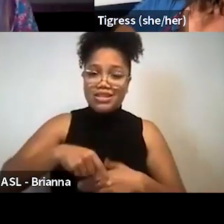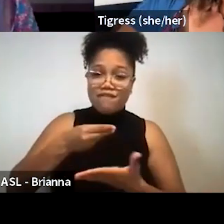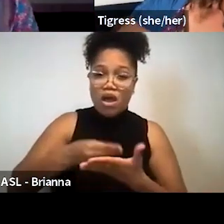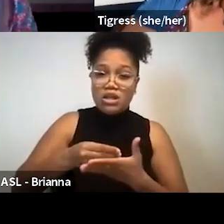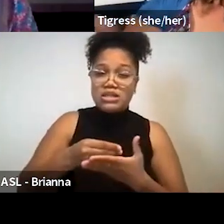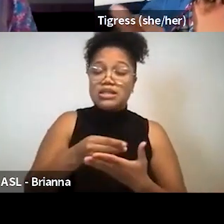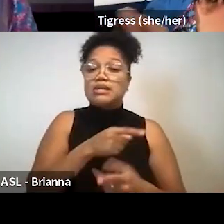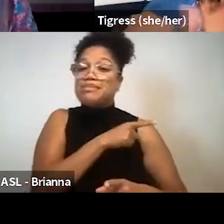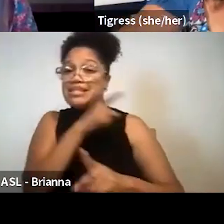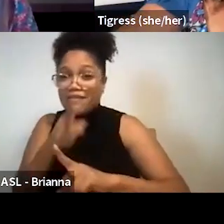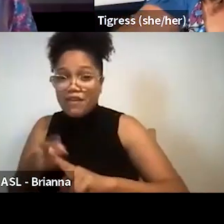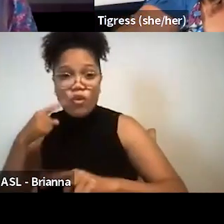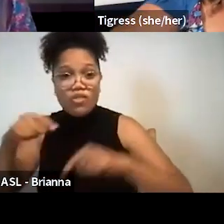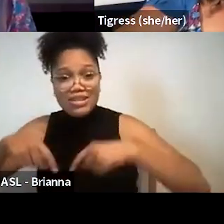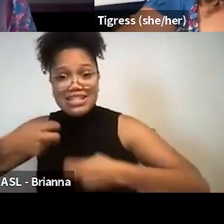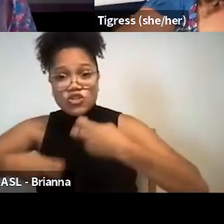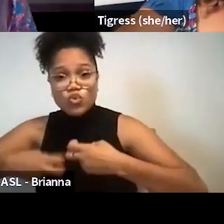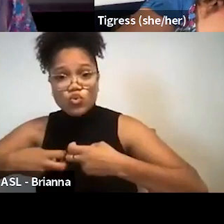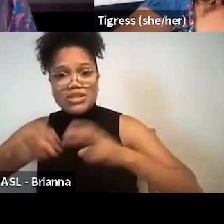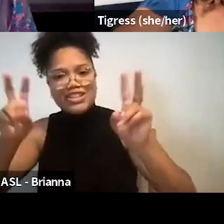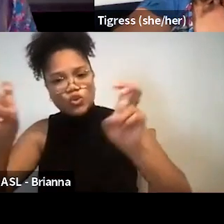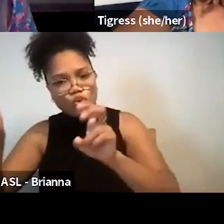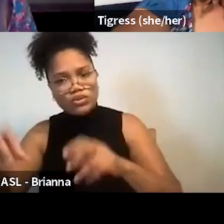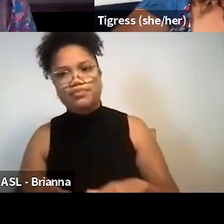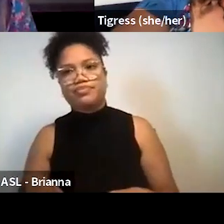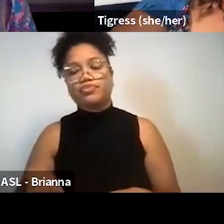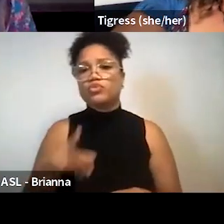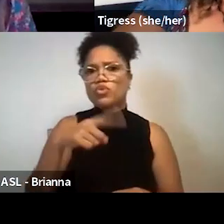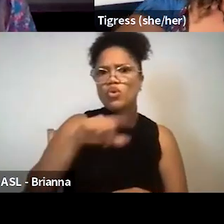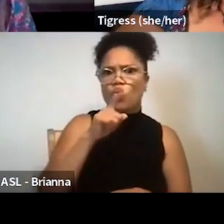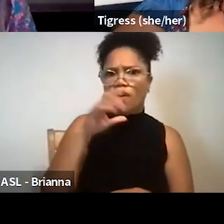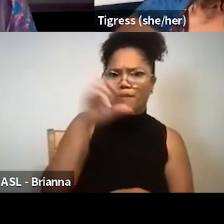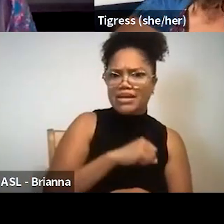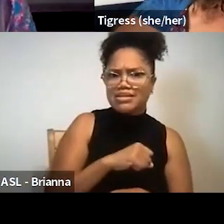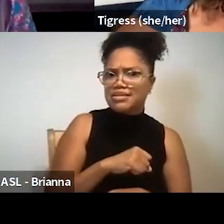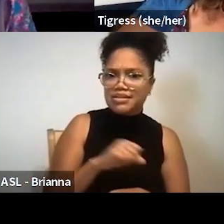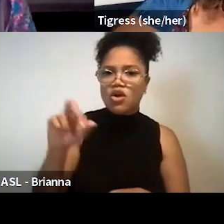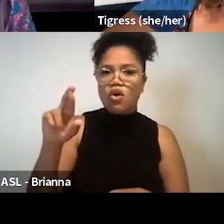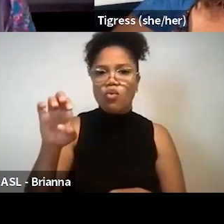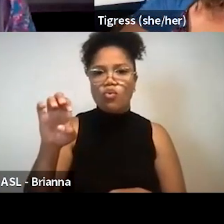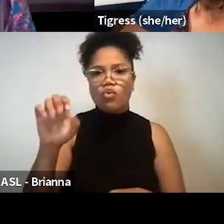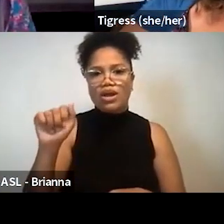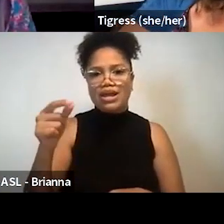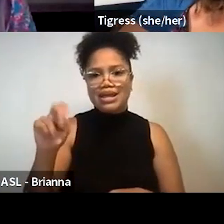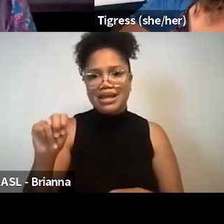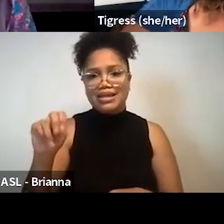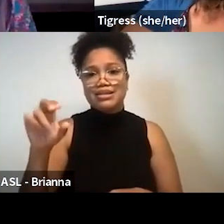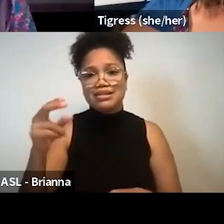And for folks who don't know or who missed the announcements about this, Reagan Chastain is the person who was named as the first flower fellow.